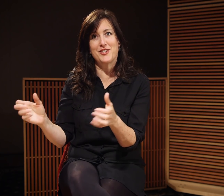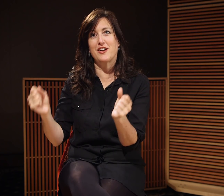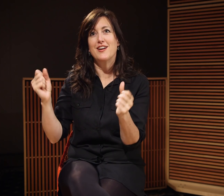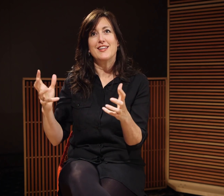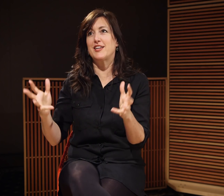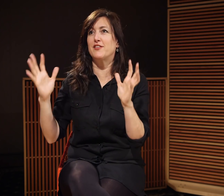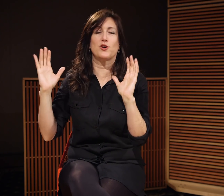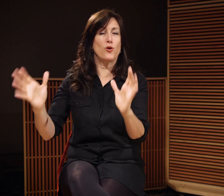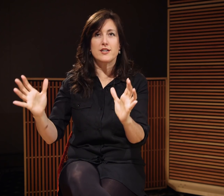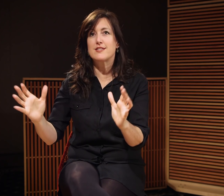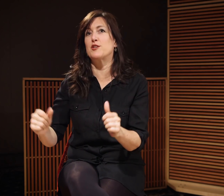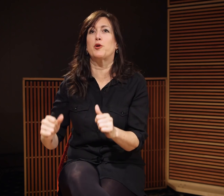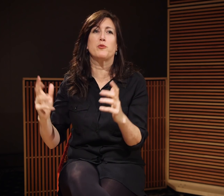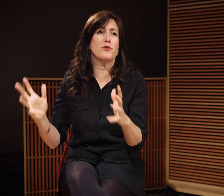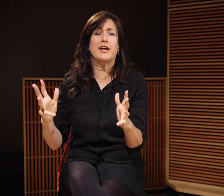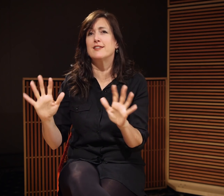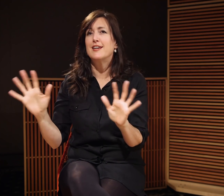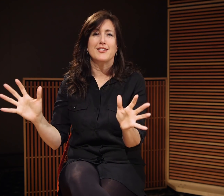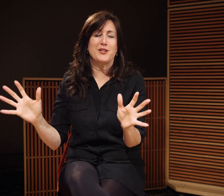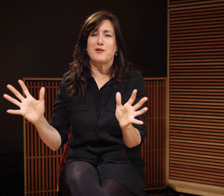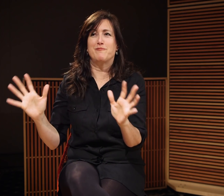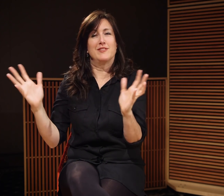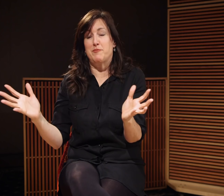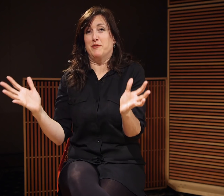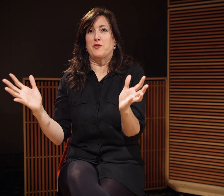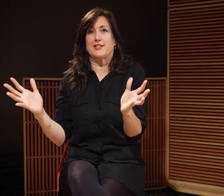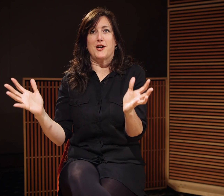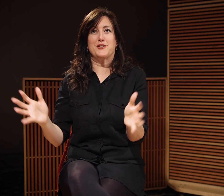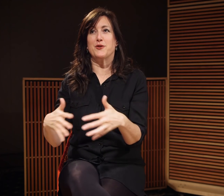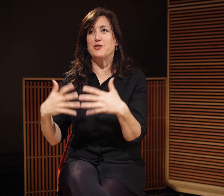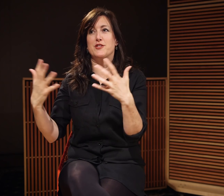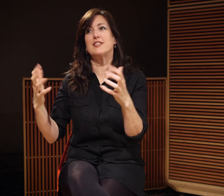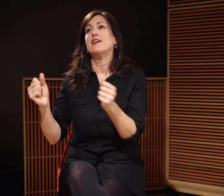Like the chorus, "Purple Rain," a lot of people know that song, so you just ...